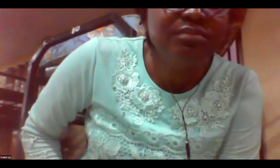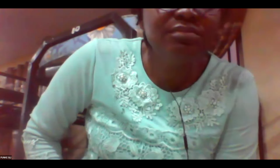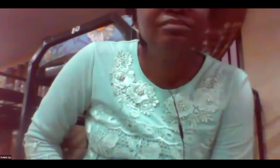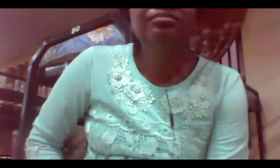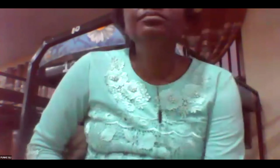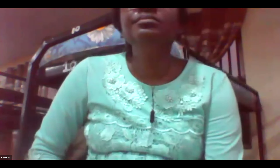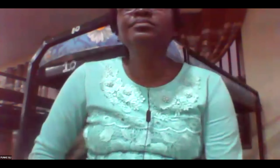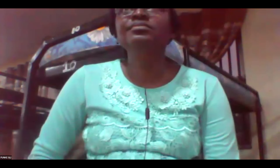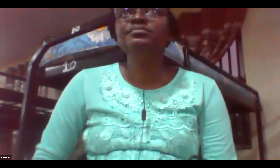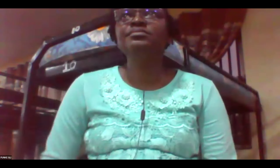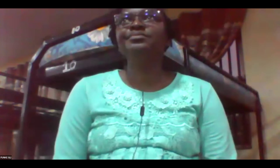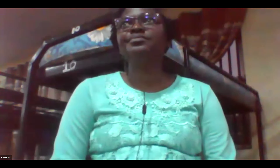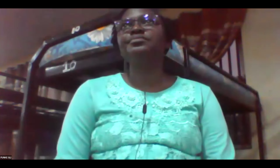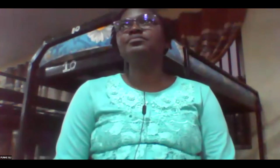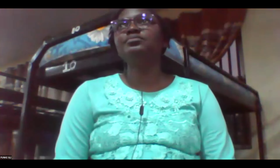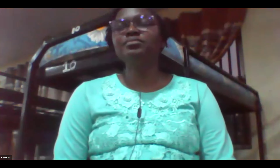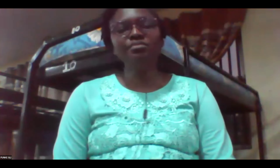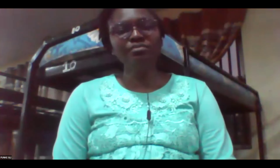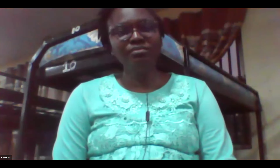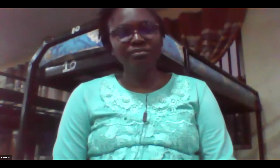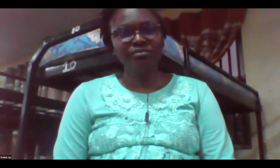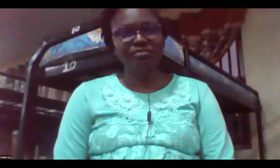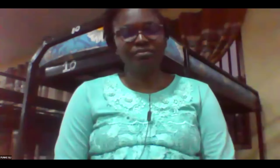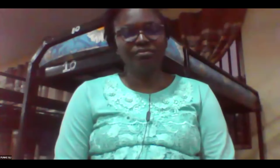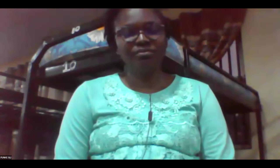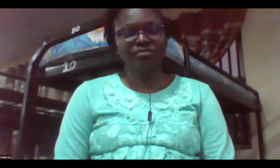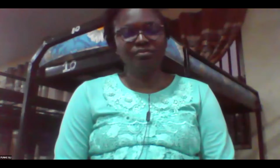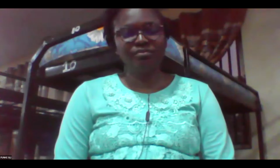or the platform to Dr. Shella? Any question, please.